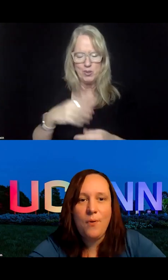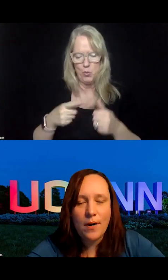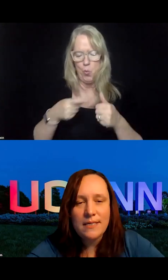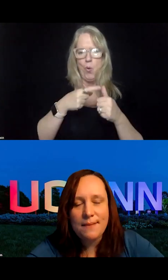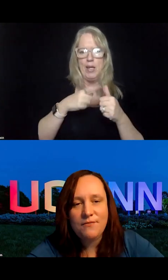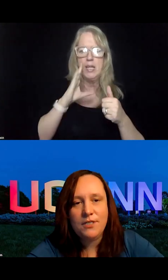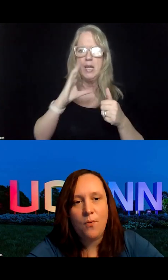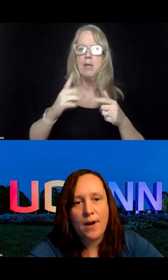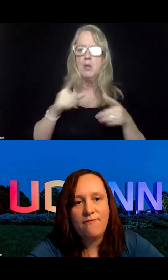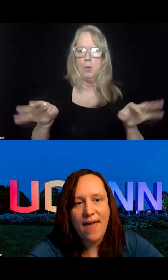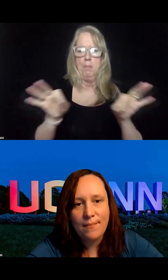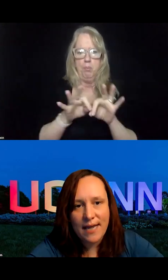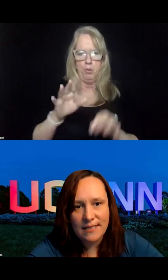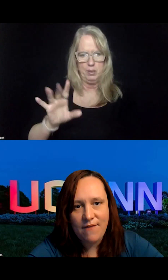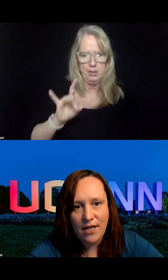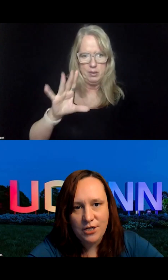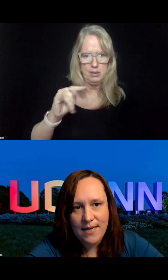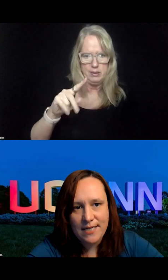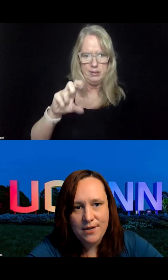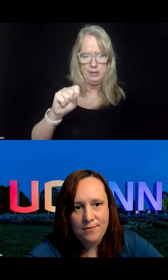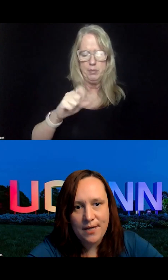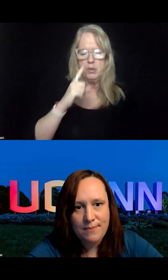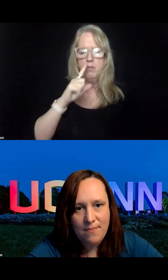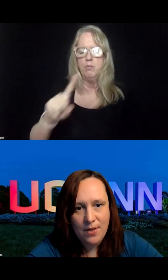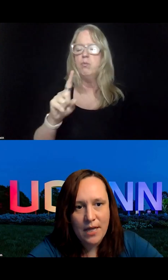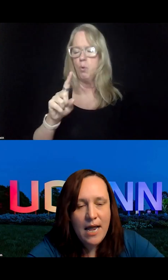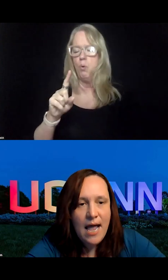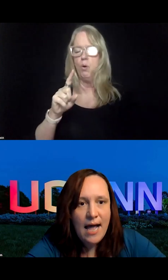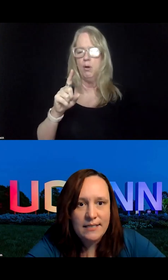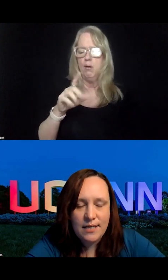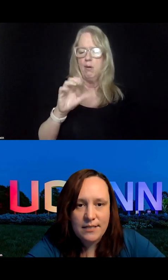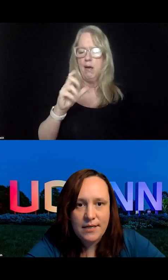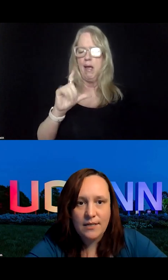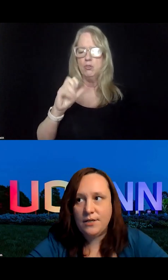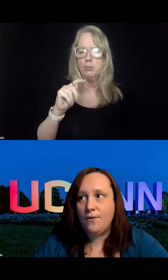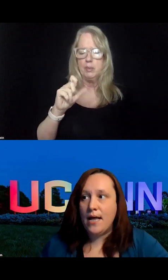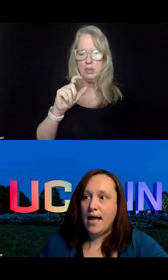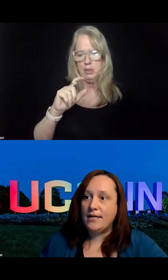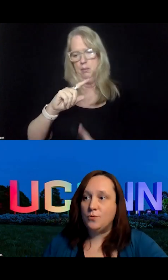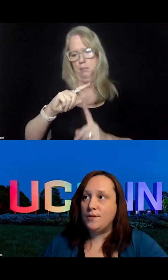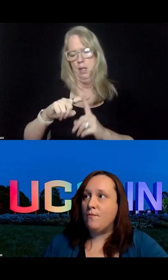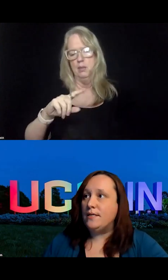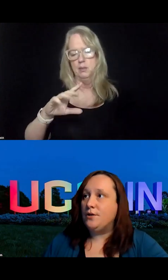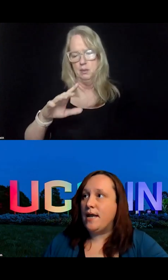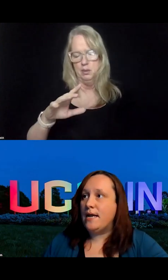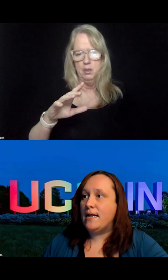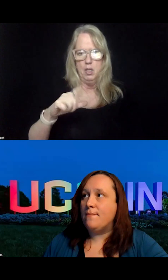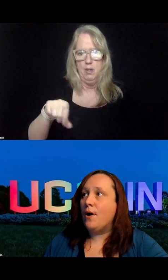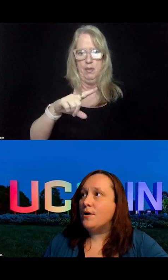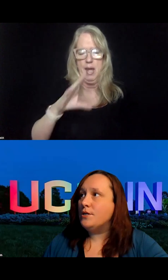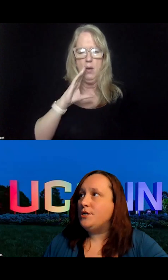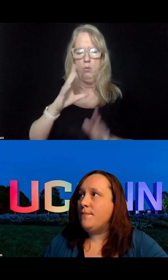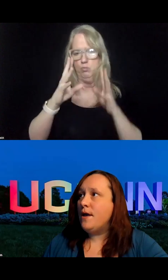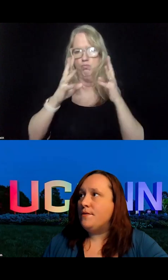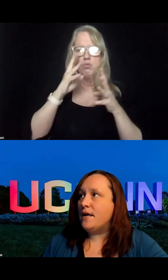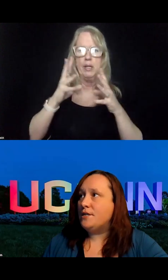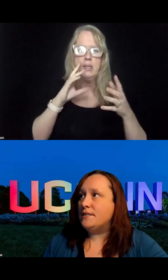SUPPORTIVE TIPS FOR FAMILIES. THIS WAS A TOOL THAT WAS CREATED IN PARTNERSHIP WITH NATIONAL